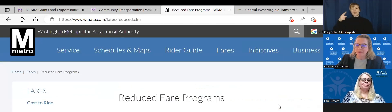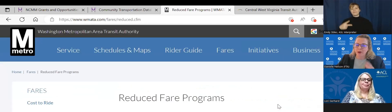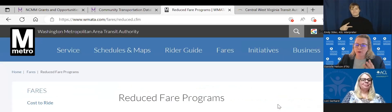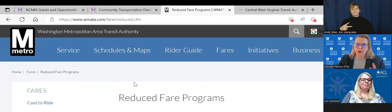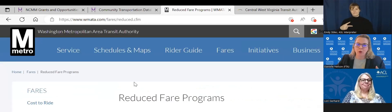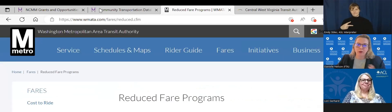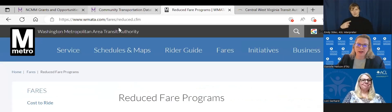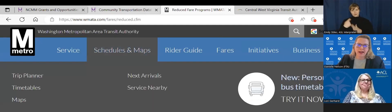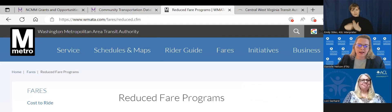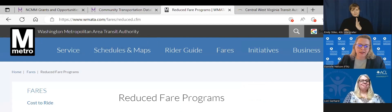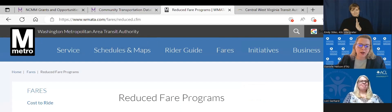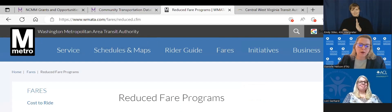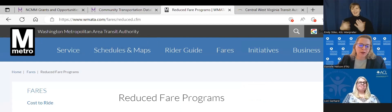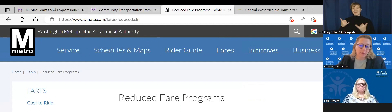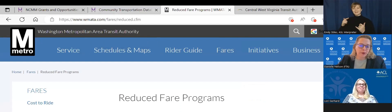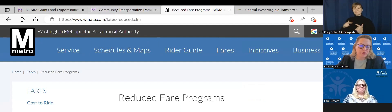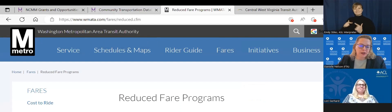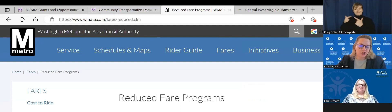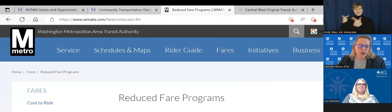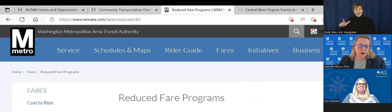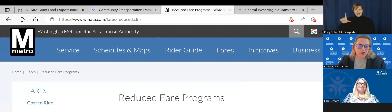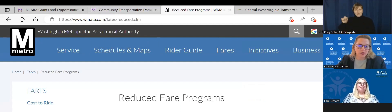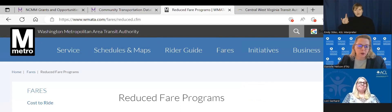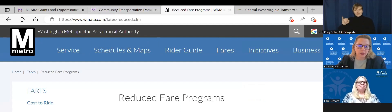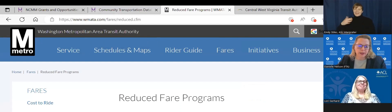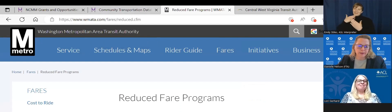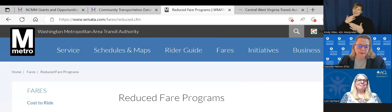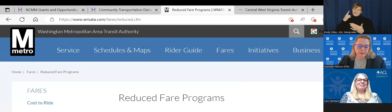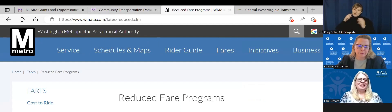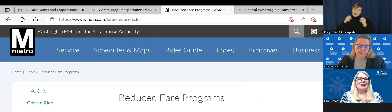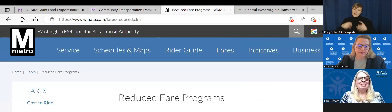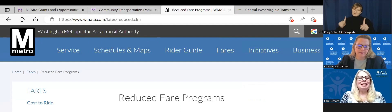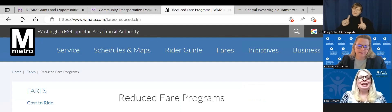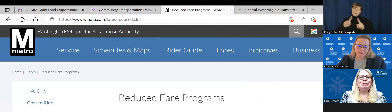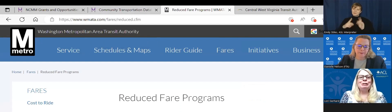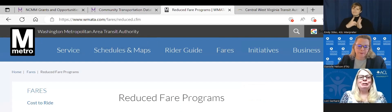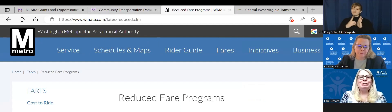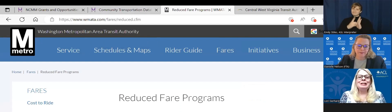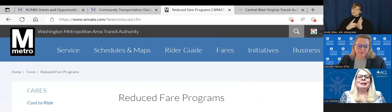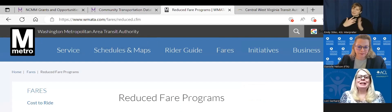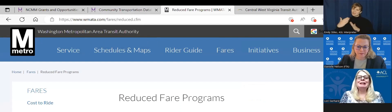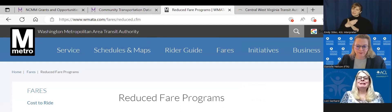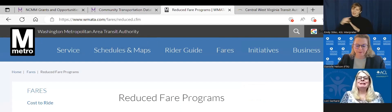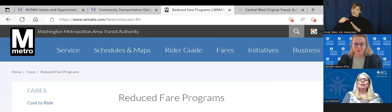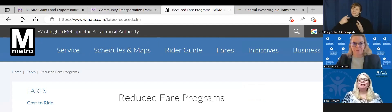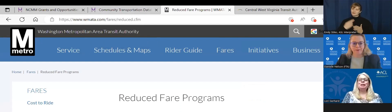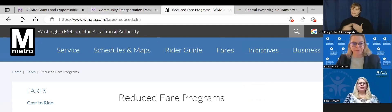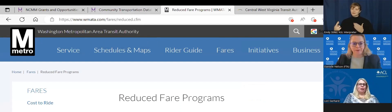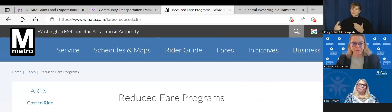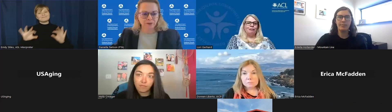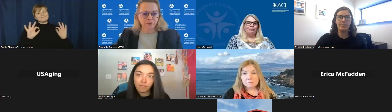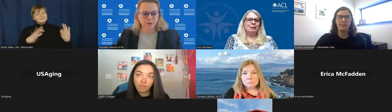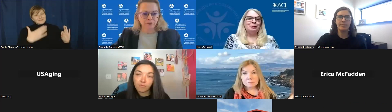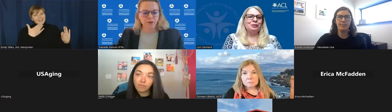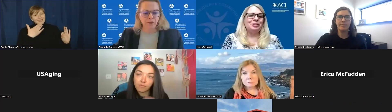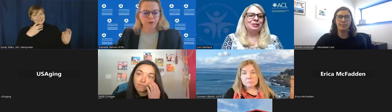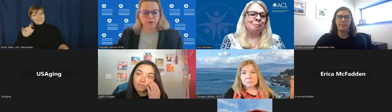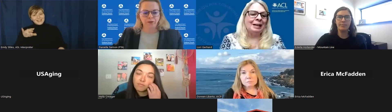it back over to Lori and thank you for the opportunity to share this resource. Thank you, Danielle. I’d like to ask all of our speakers to come back.